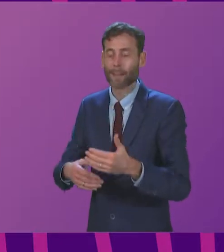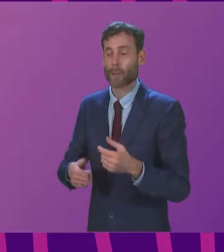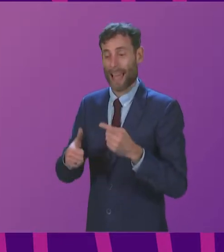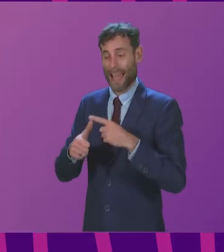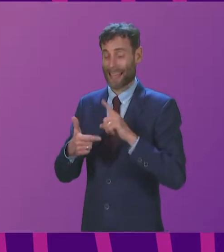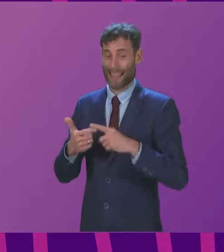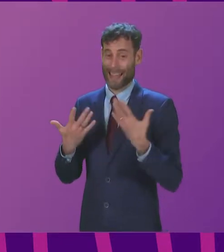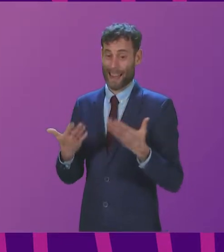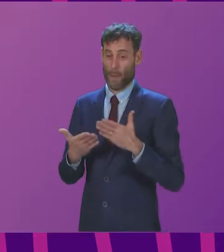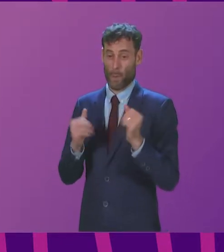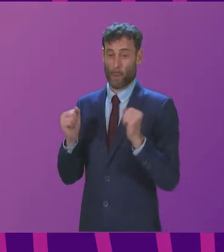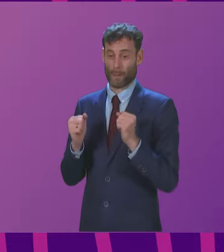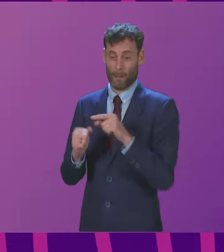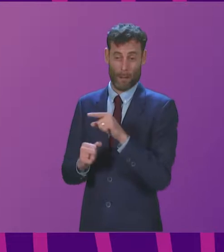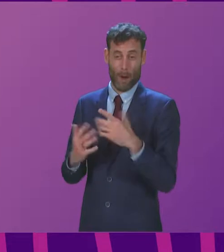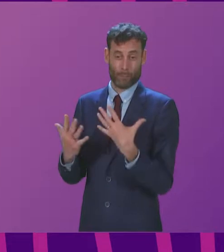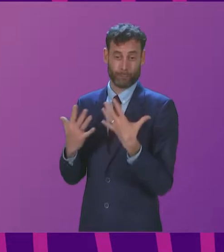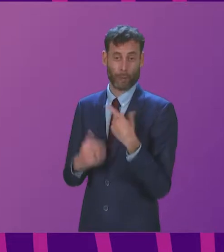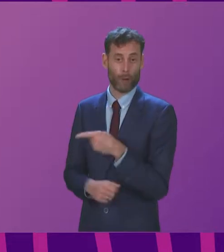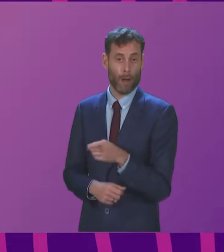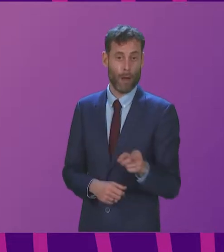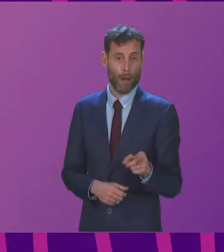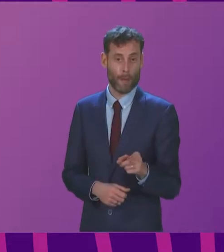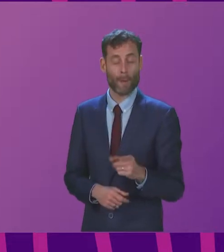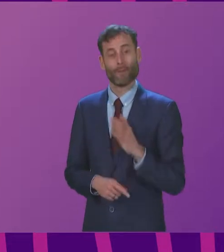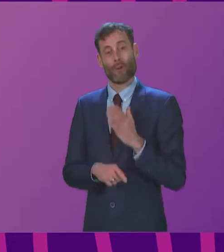significant pressure. What we can all do to help is all the things that we know will help